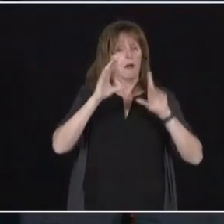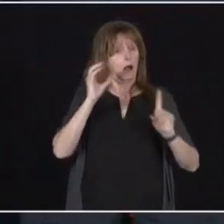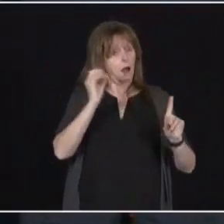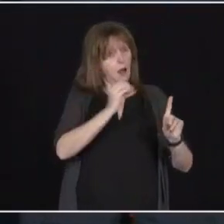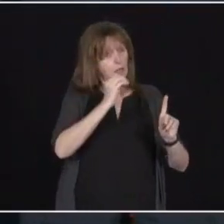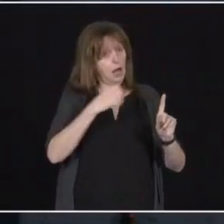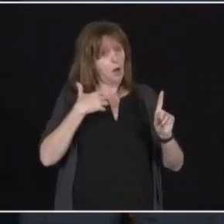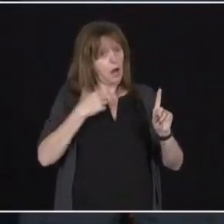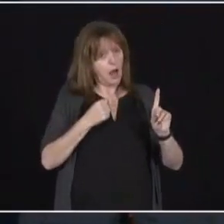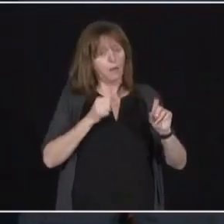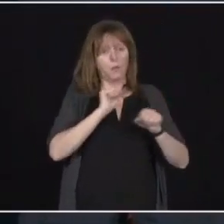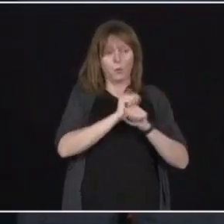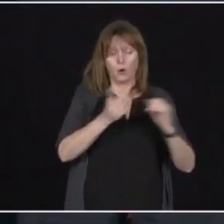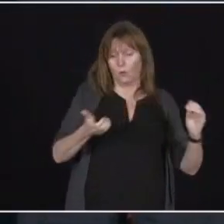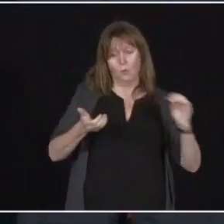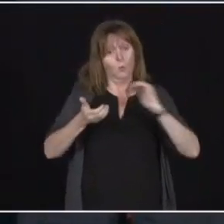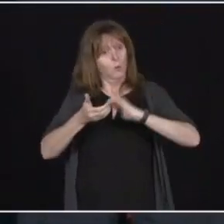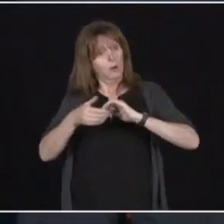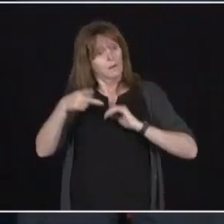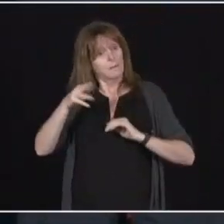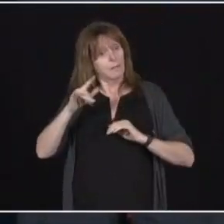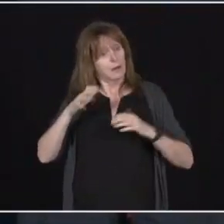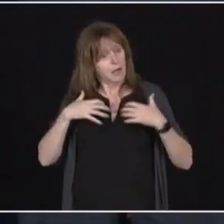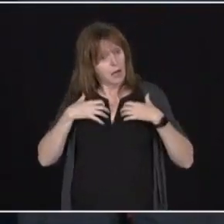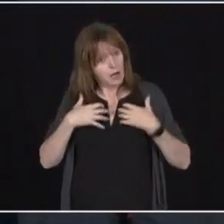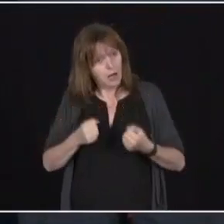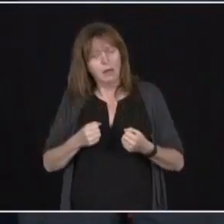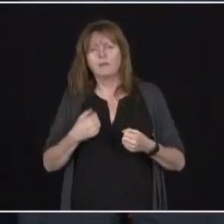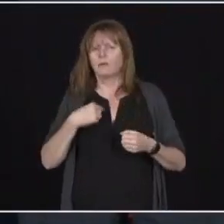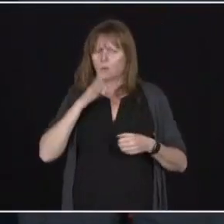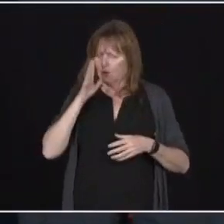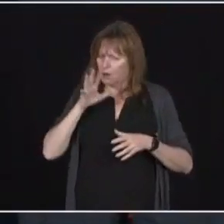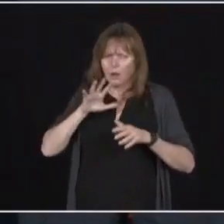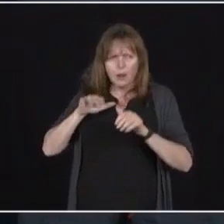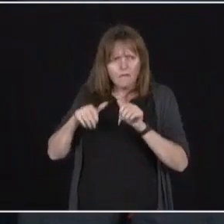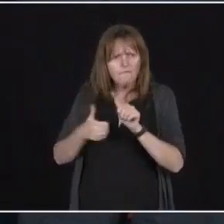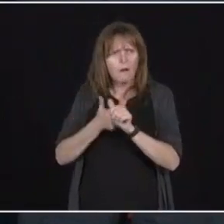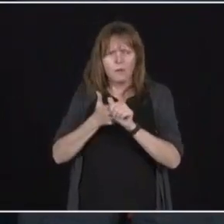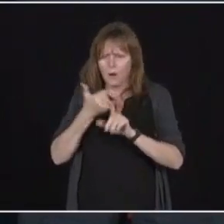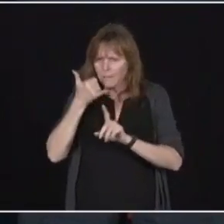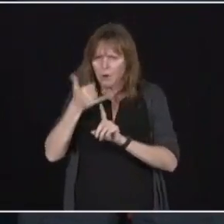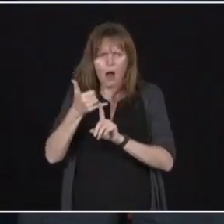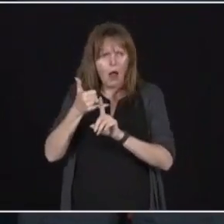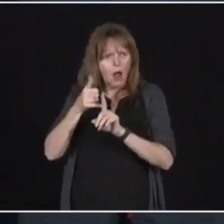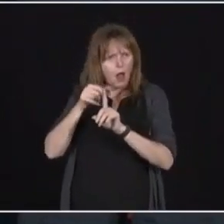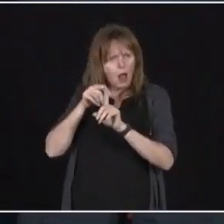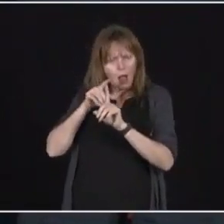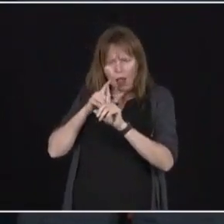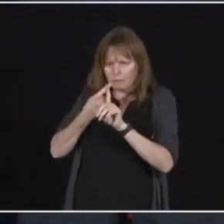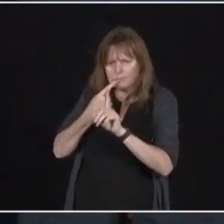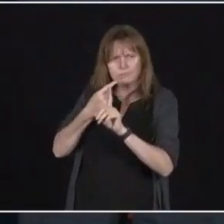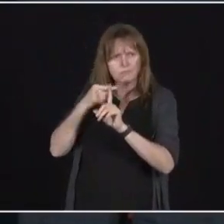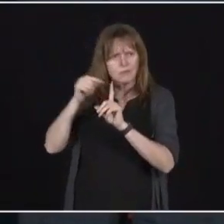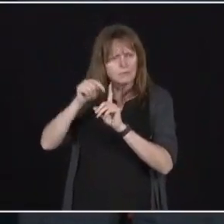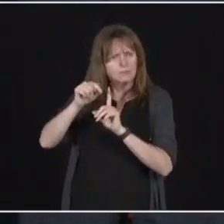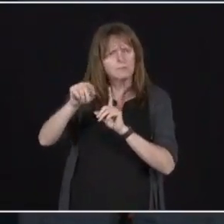to do the case and contact tracing that needs to be done here. We have fixed the situation and everybody